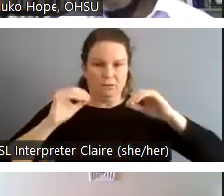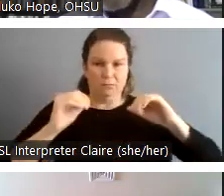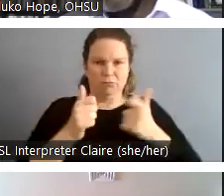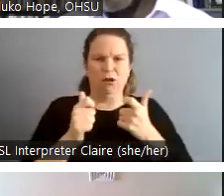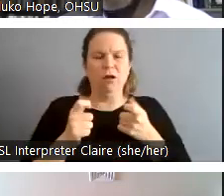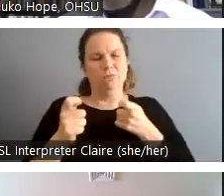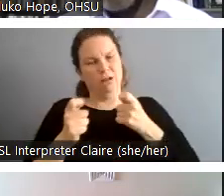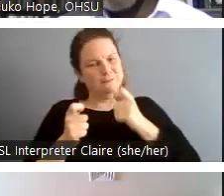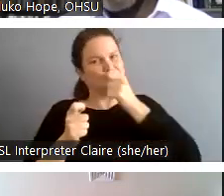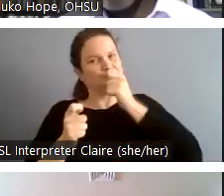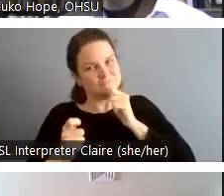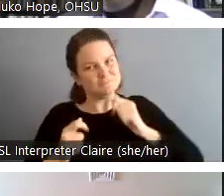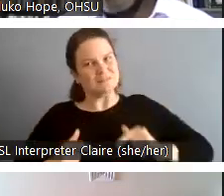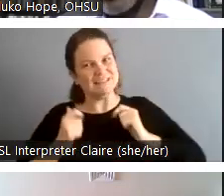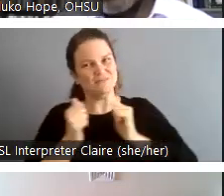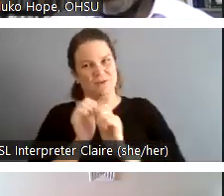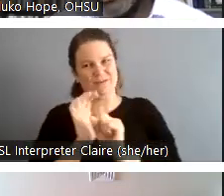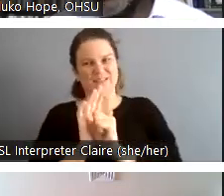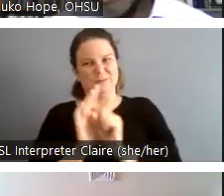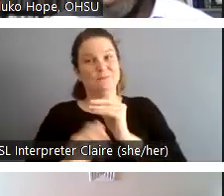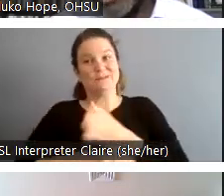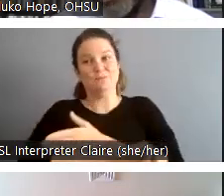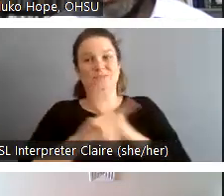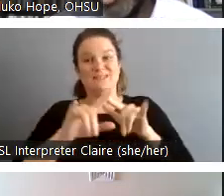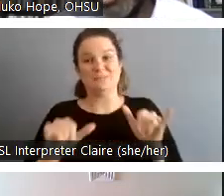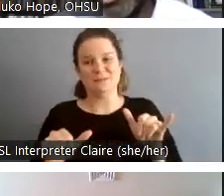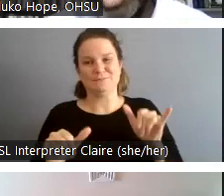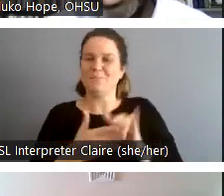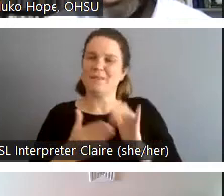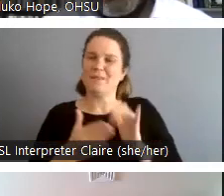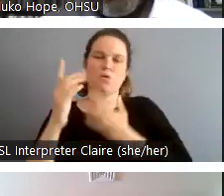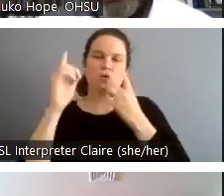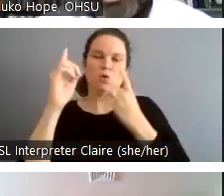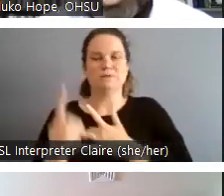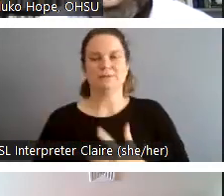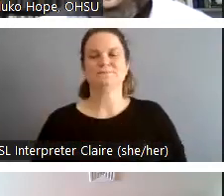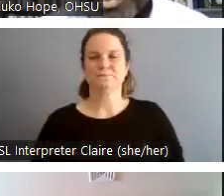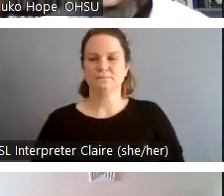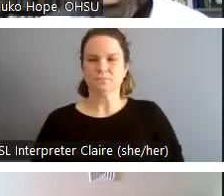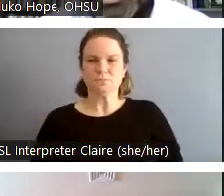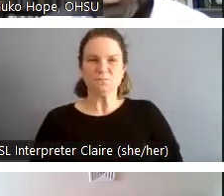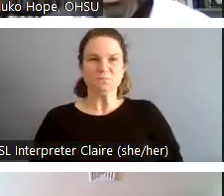to live with them, and make improvements as well. And so, that's kind of what we try to do with our patients.